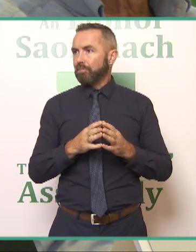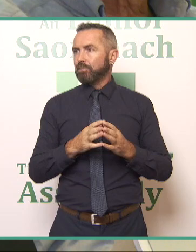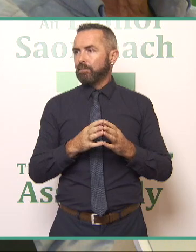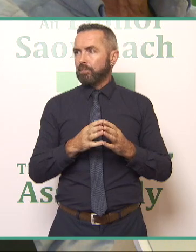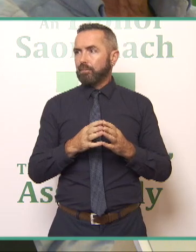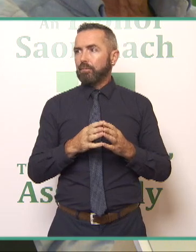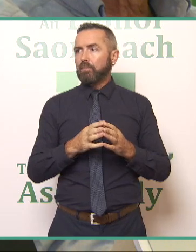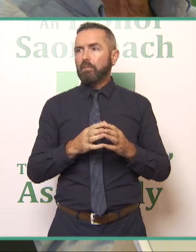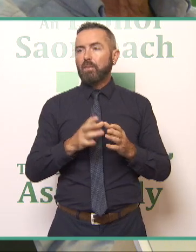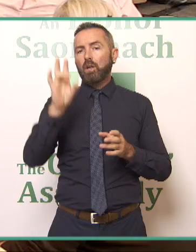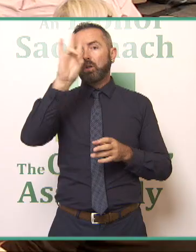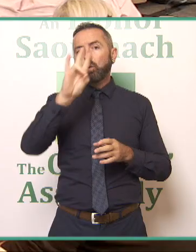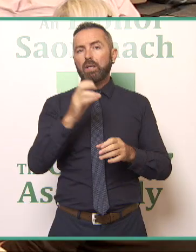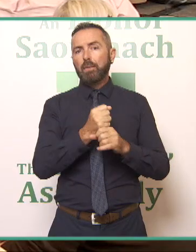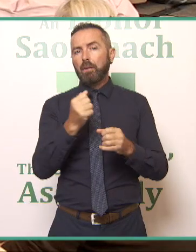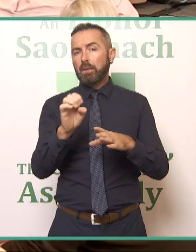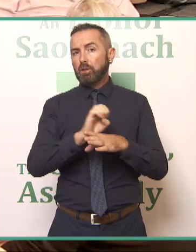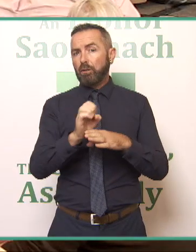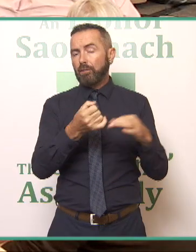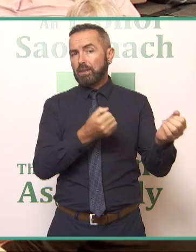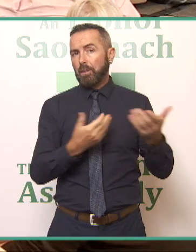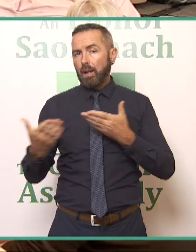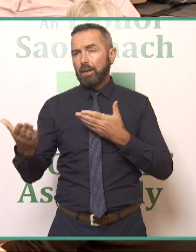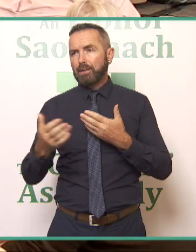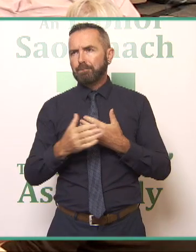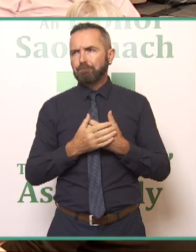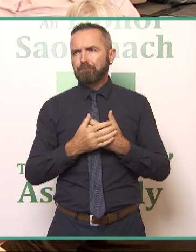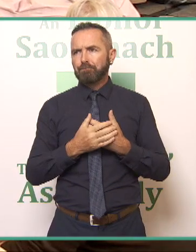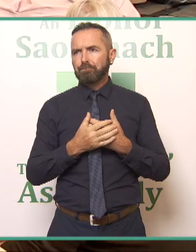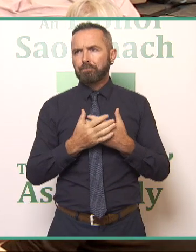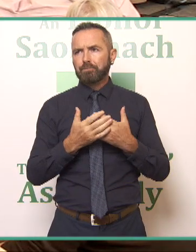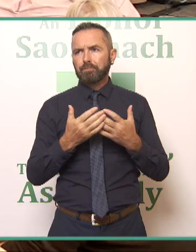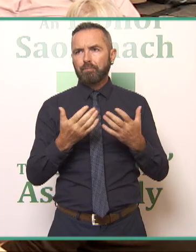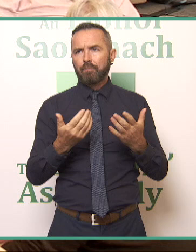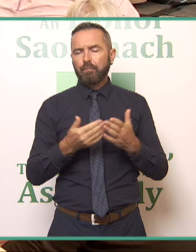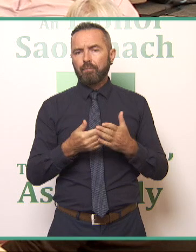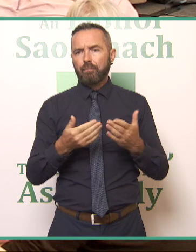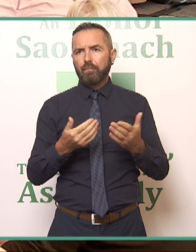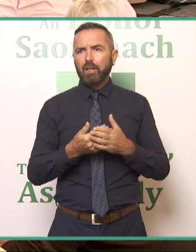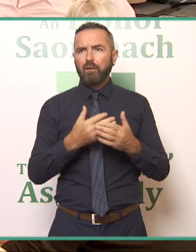From the question in terms of how we end of supply. They the this was from a private